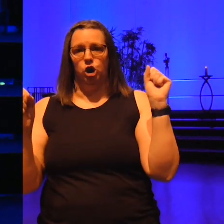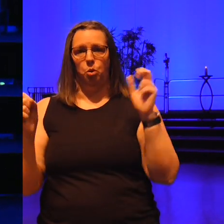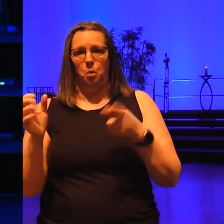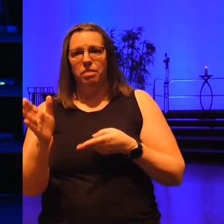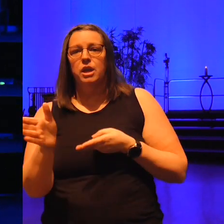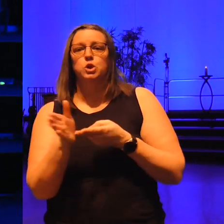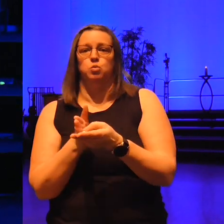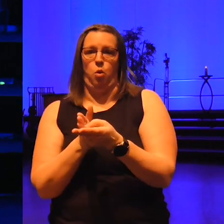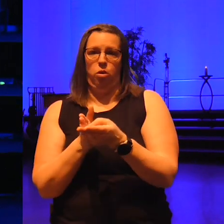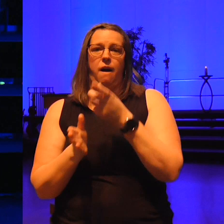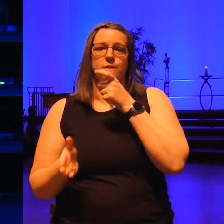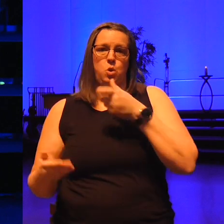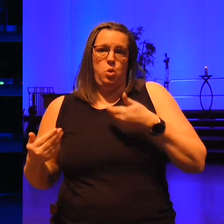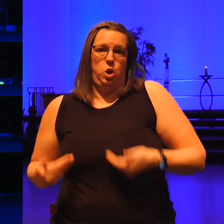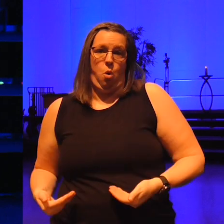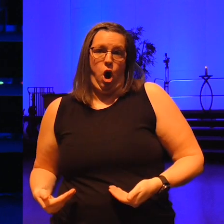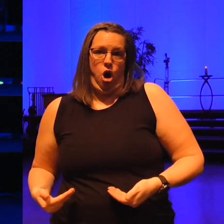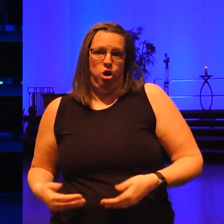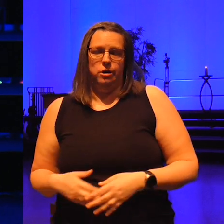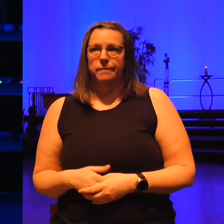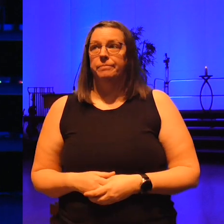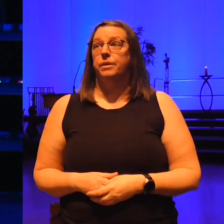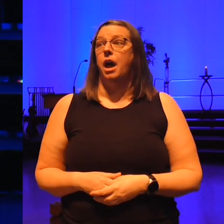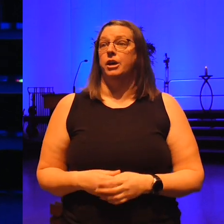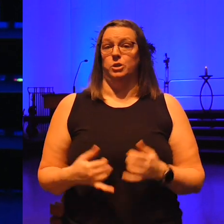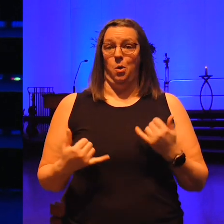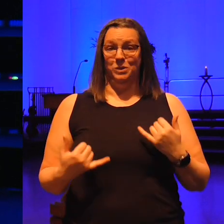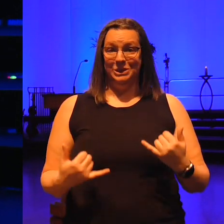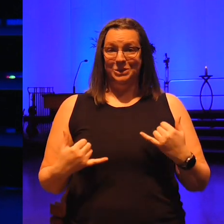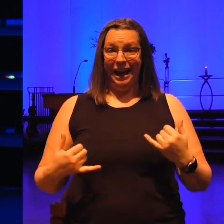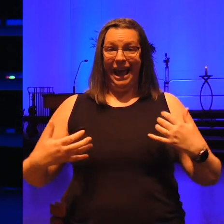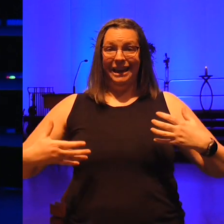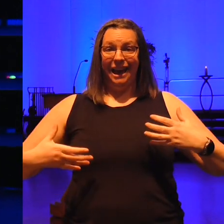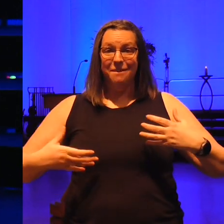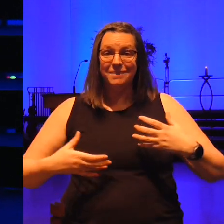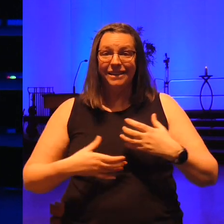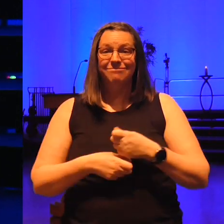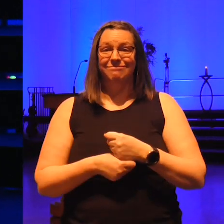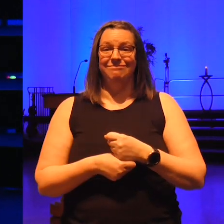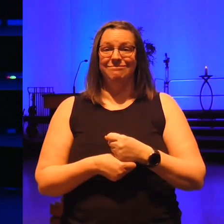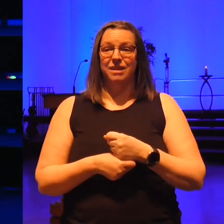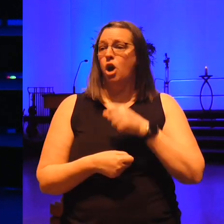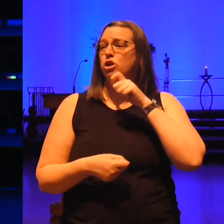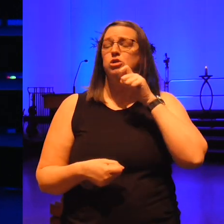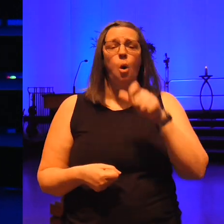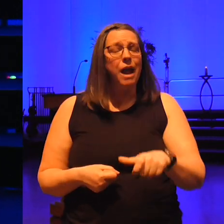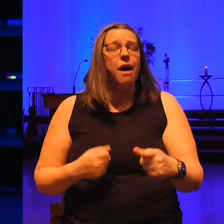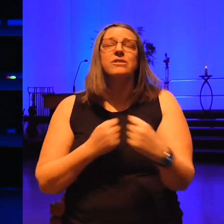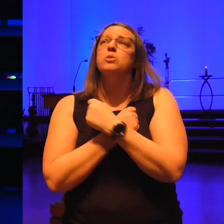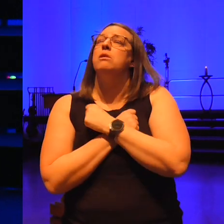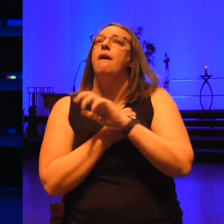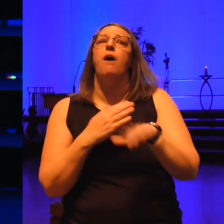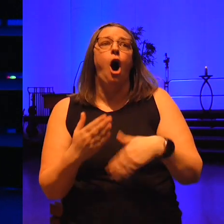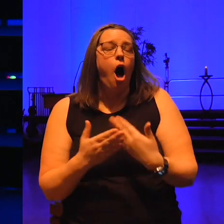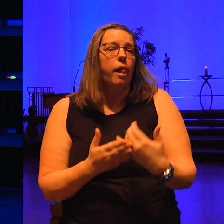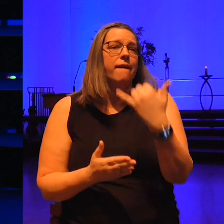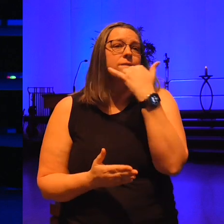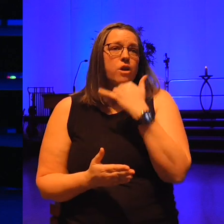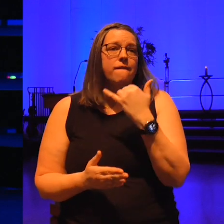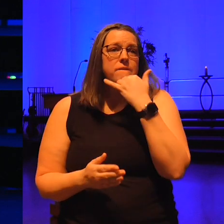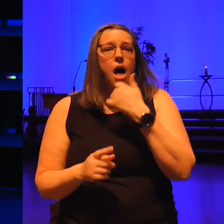in conclusion today you don't have to love all of your little flaws but become so aware of them that